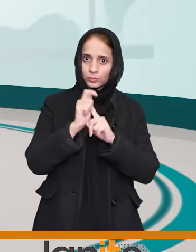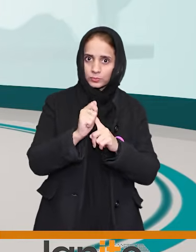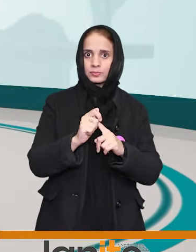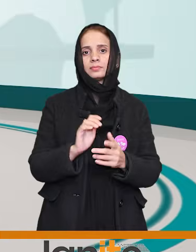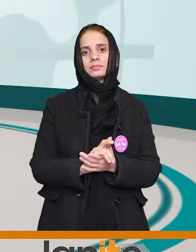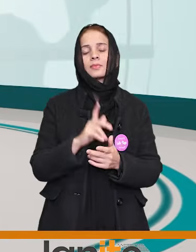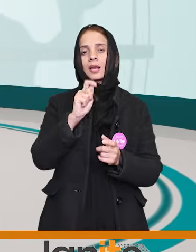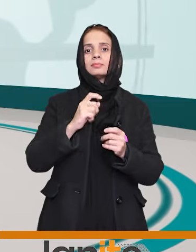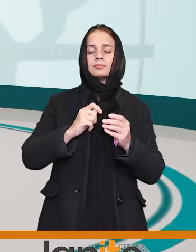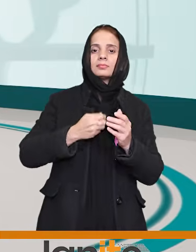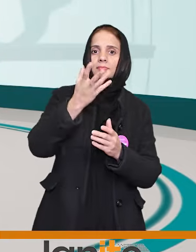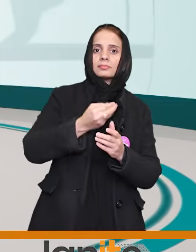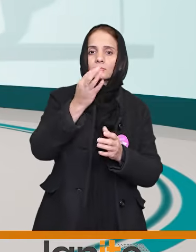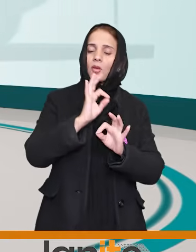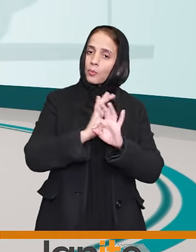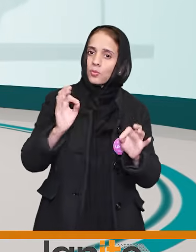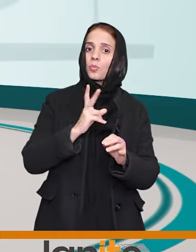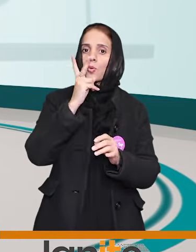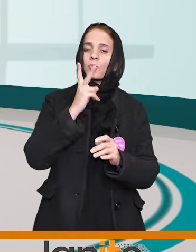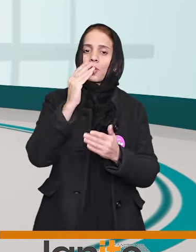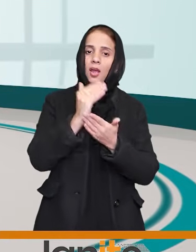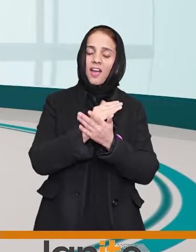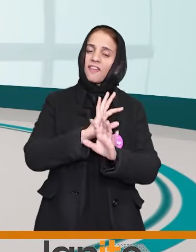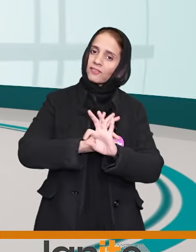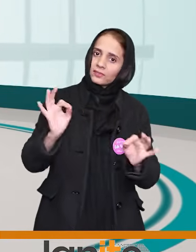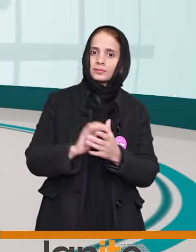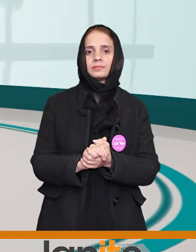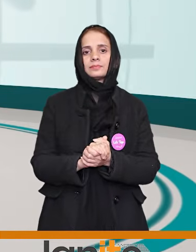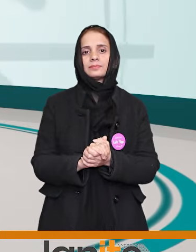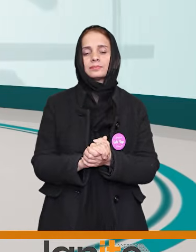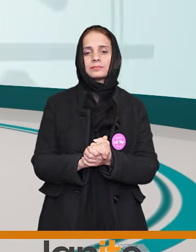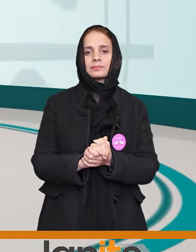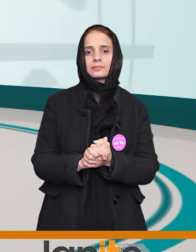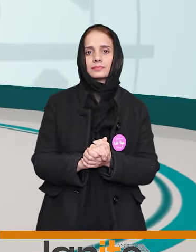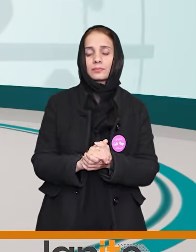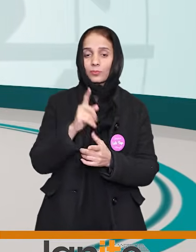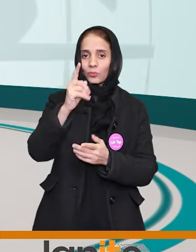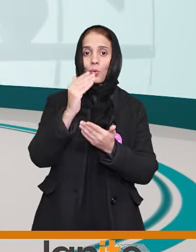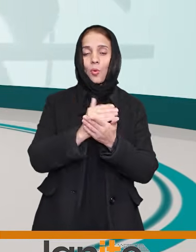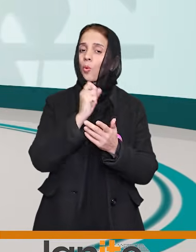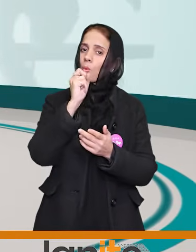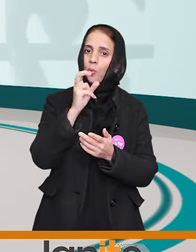if you are bound to provide project deliverables that you have committed to the employer,